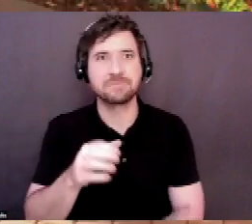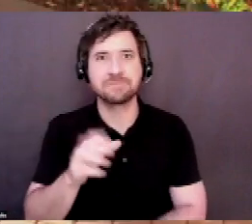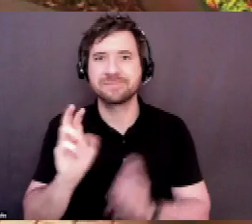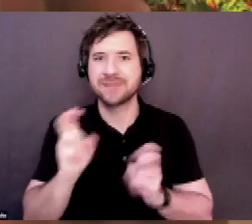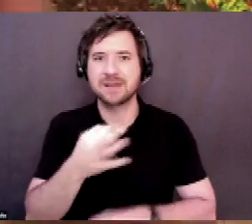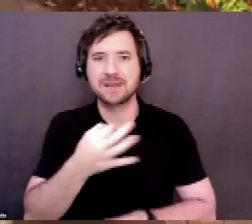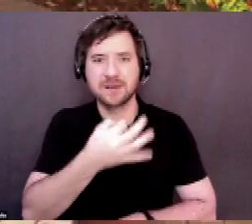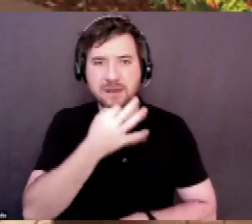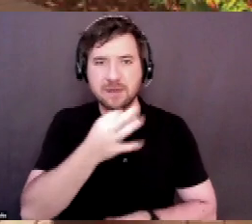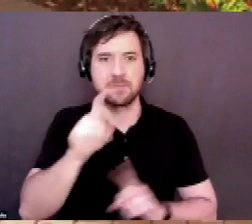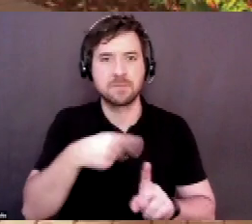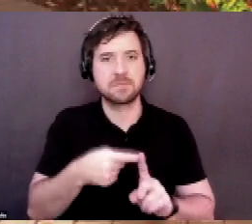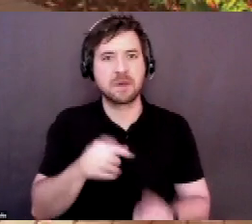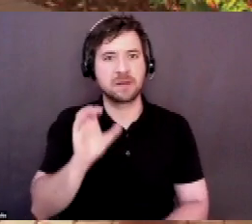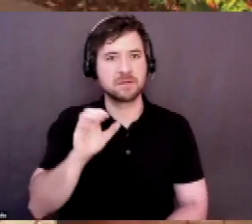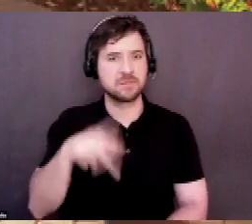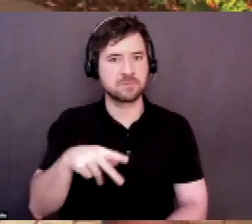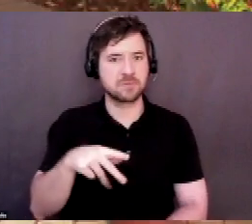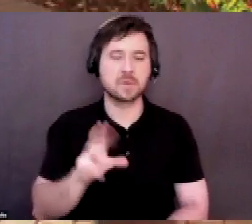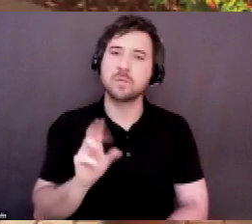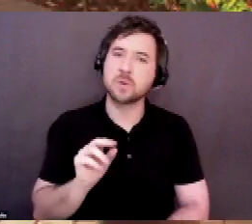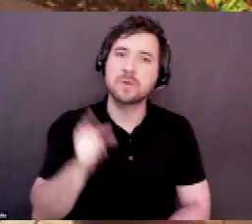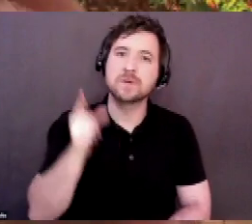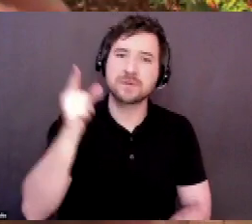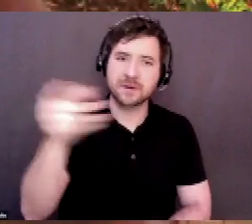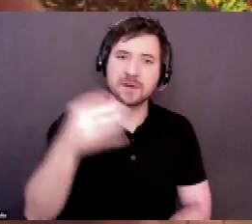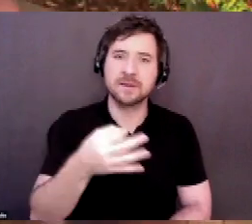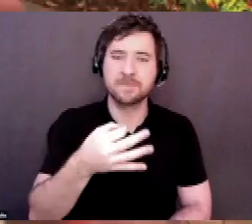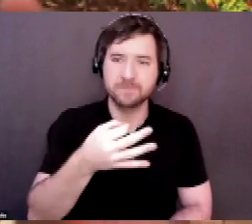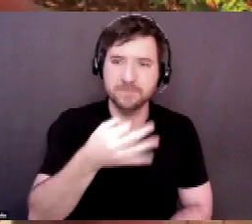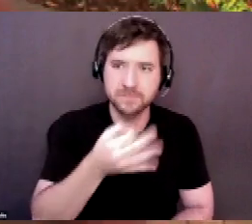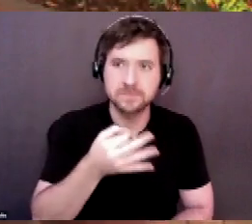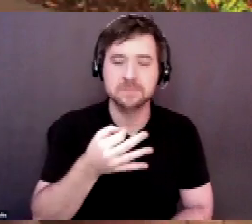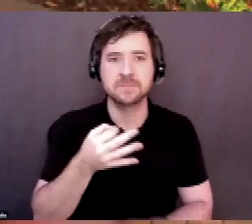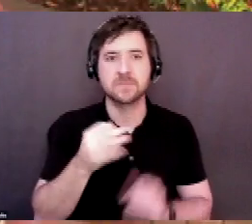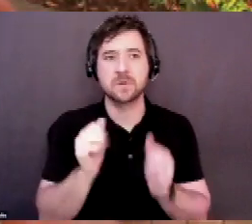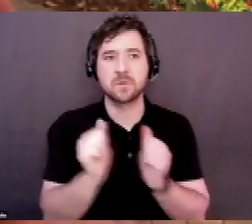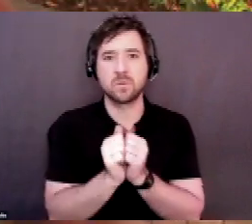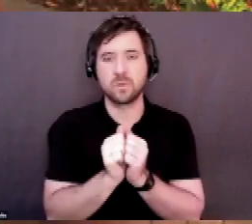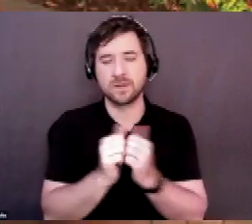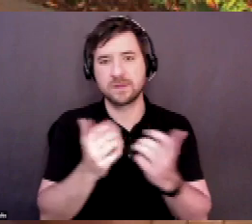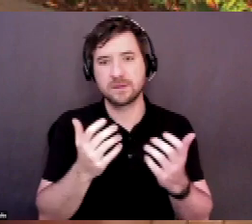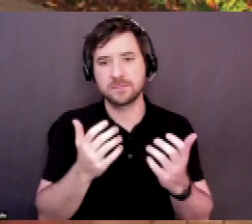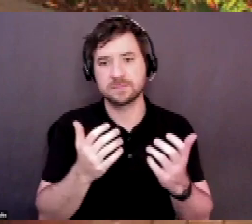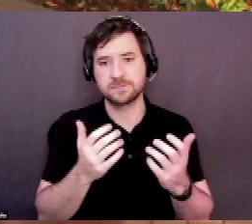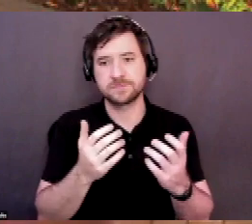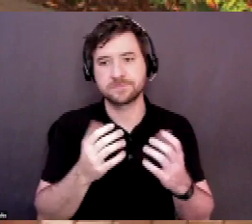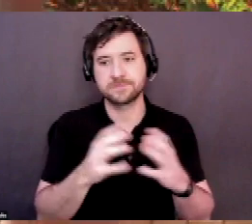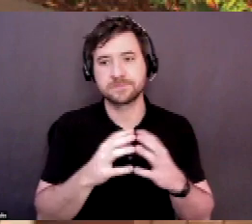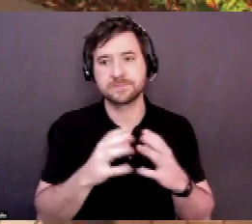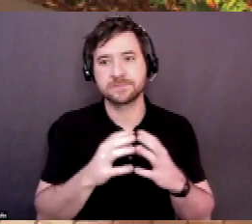She just needed to be an expert in the ways that, first of all,